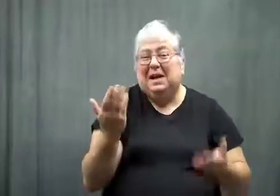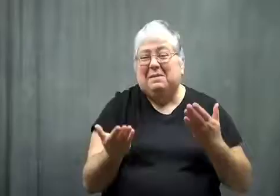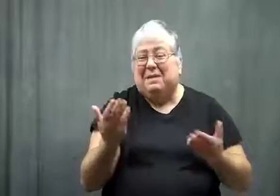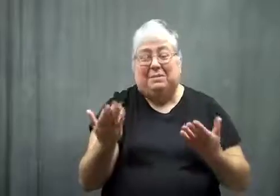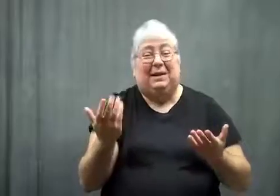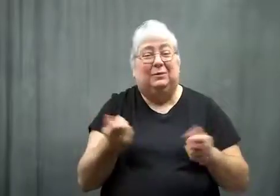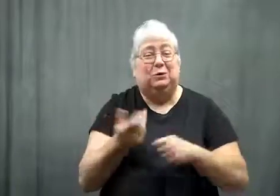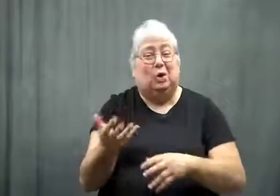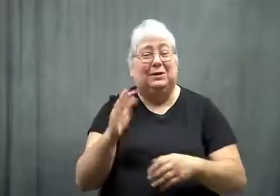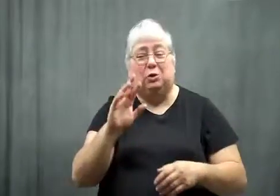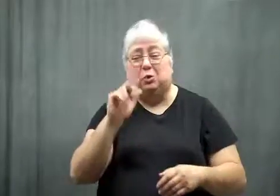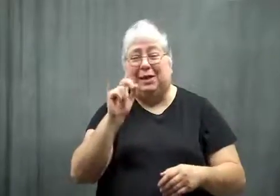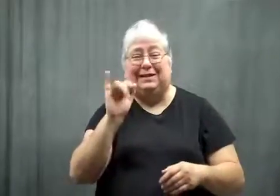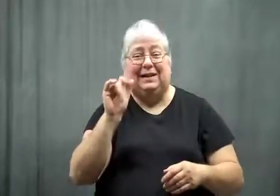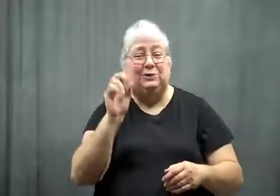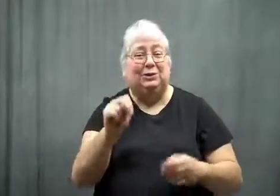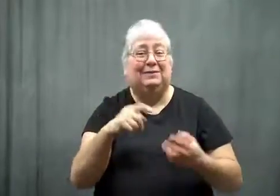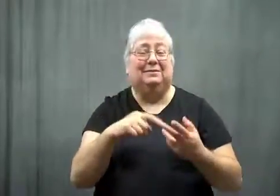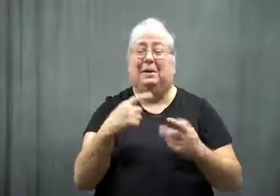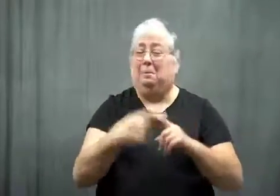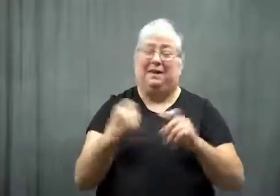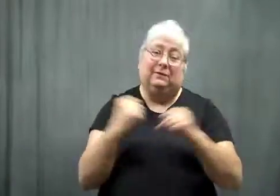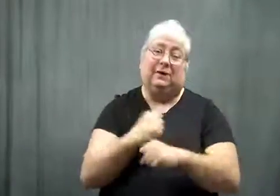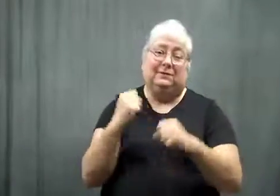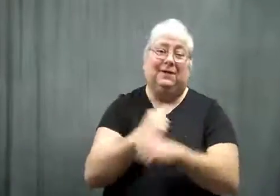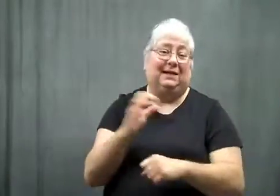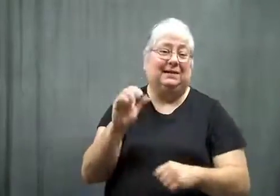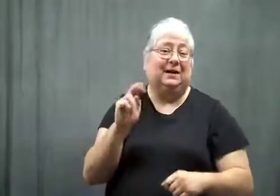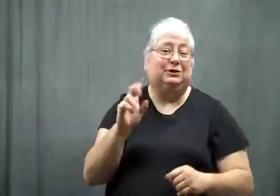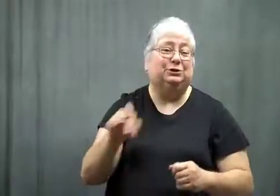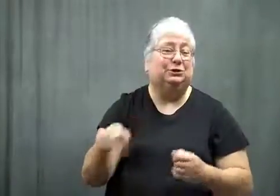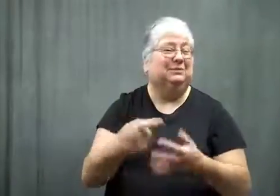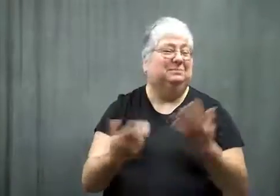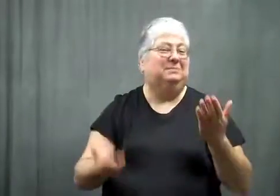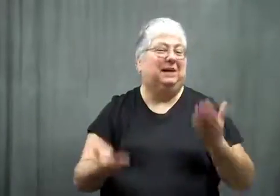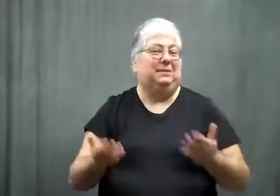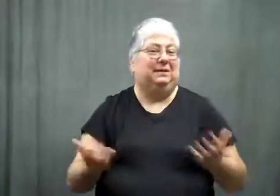It could be due to the radiation, and of course, my body had to fight the cancer off.